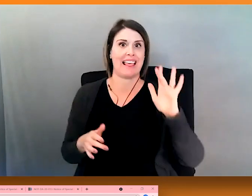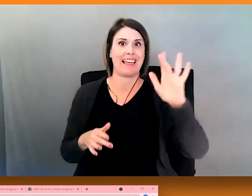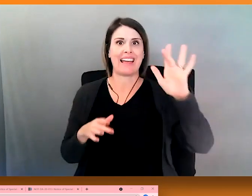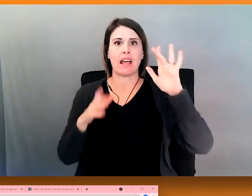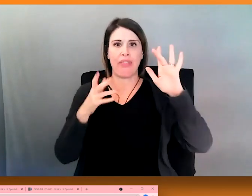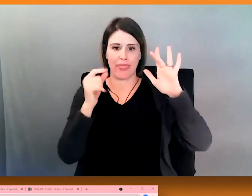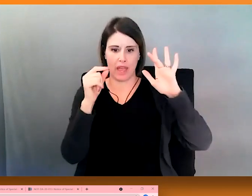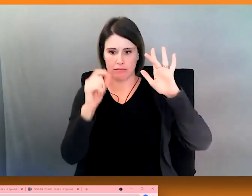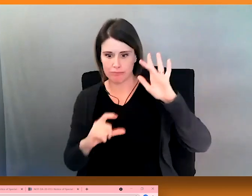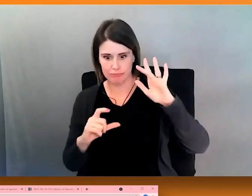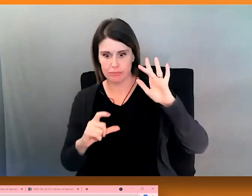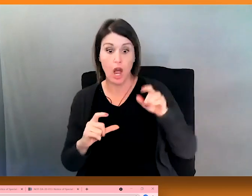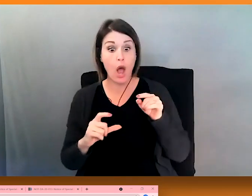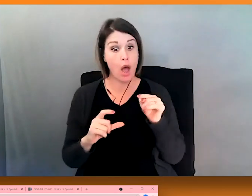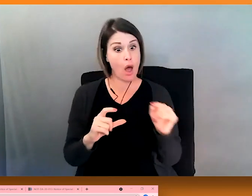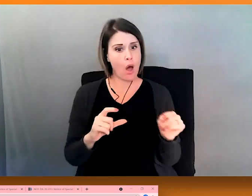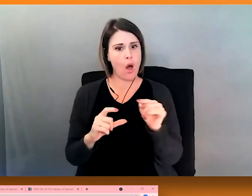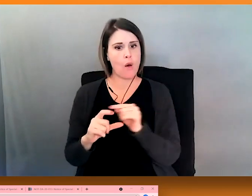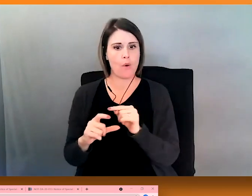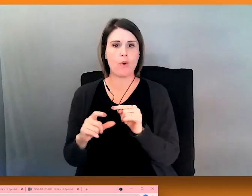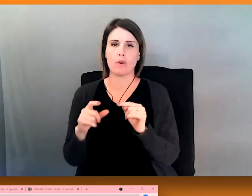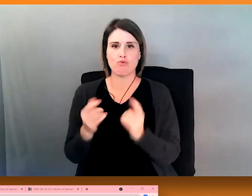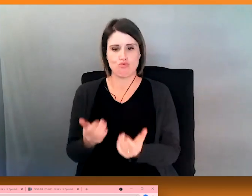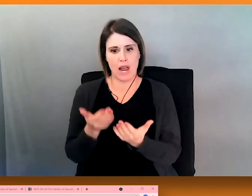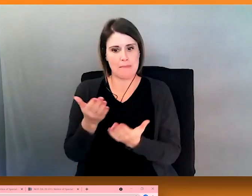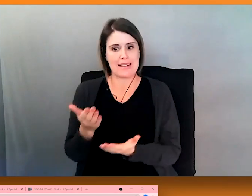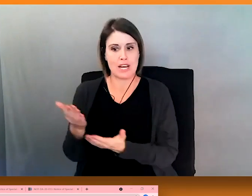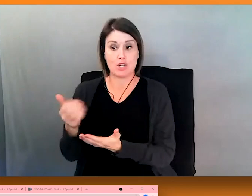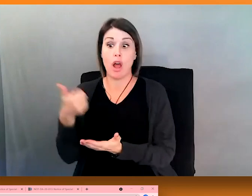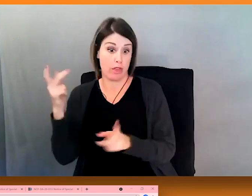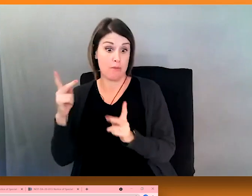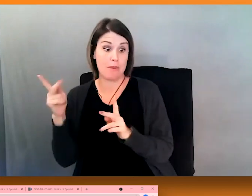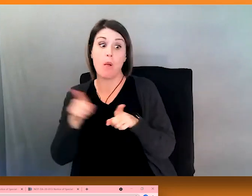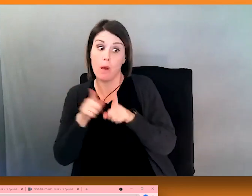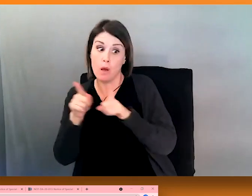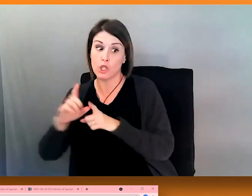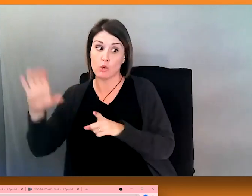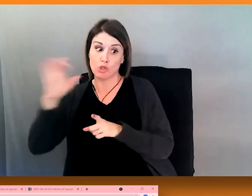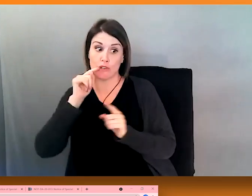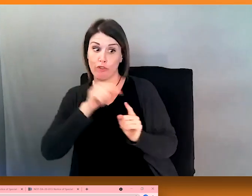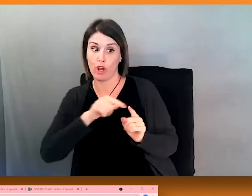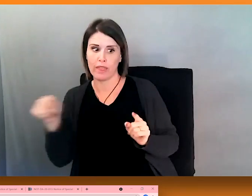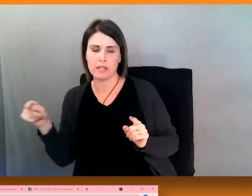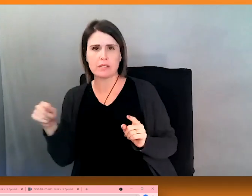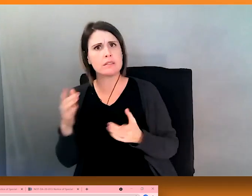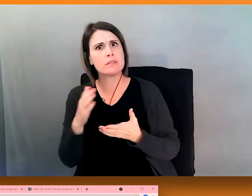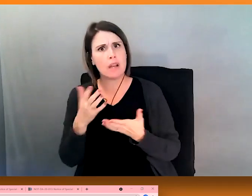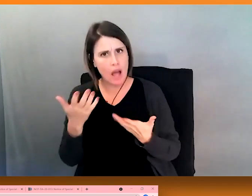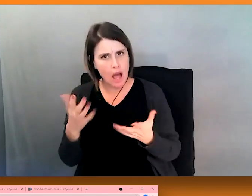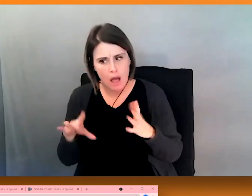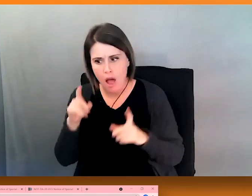I'll get recommendations of what other people searched and actually, I found some other things